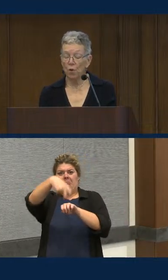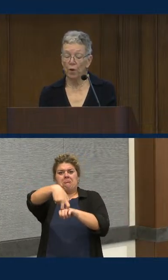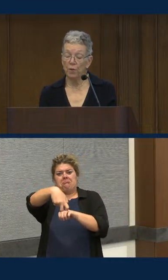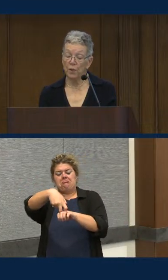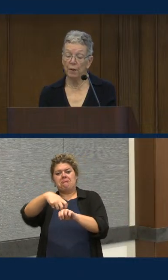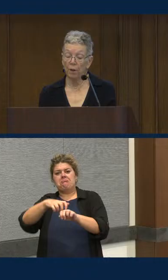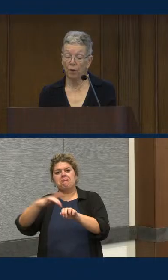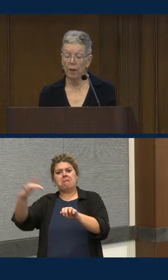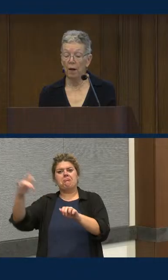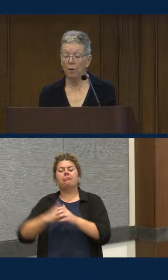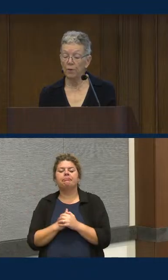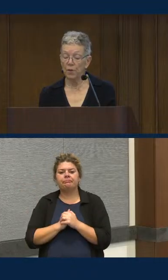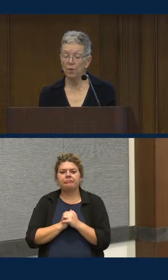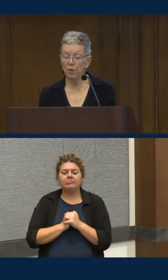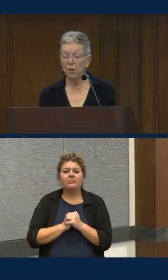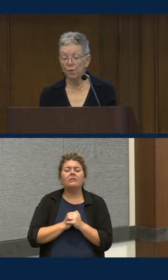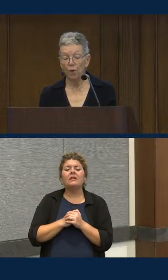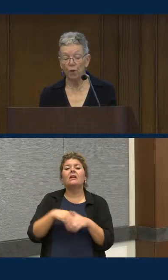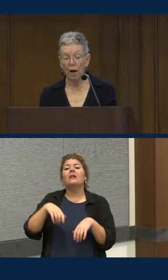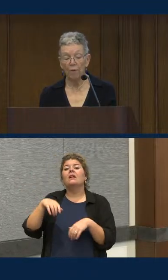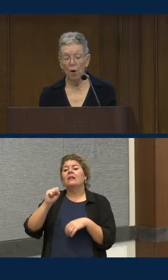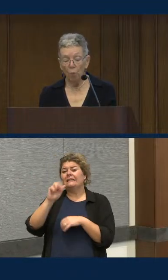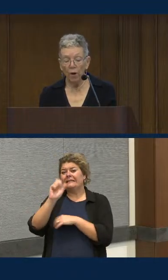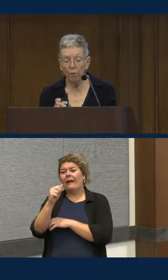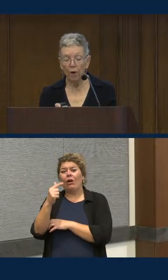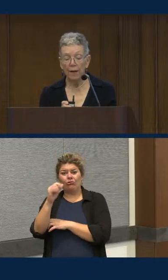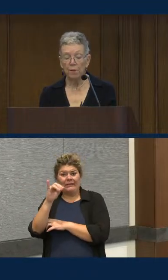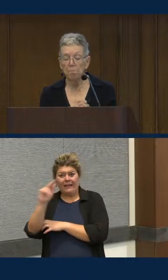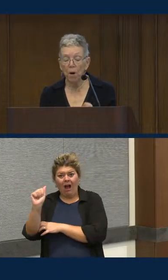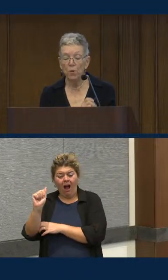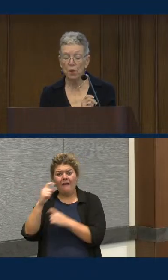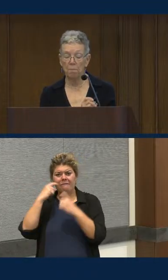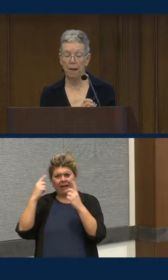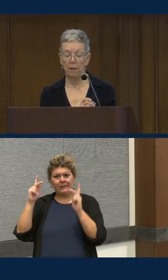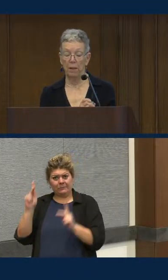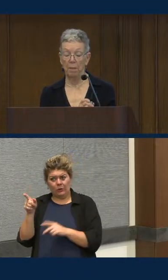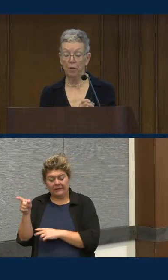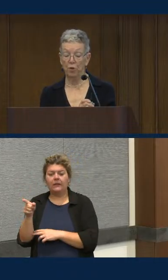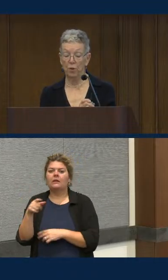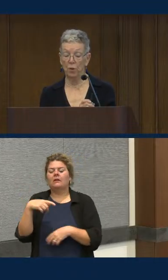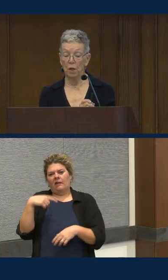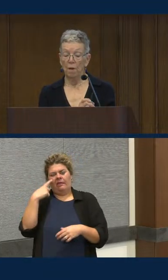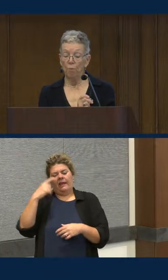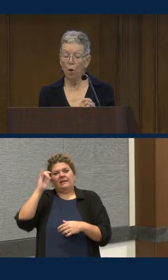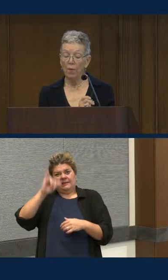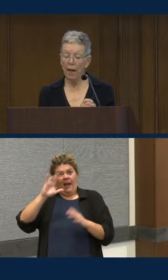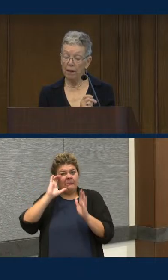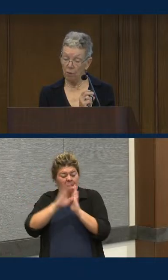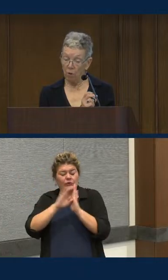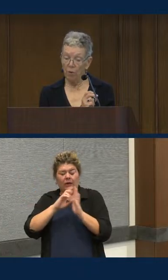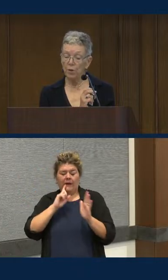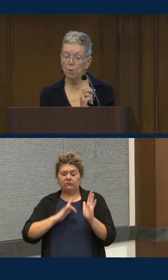photograph one of Frank's most compelling images,